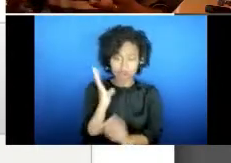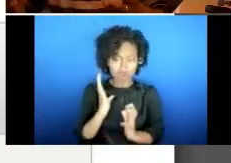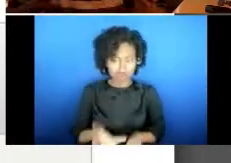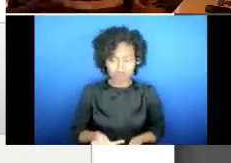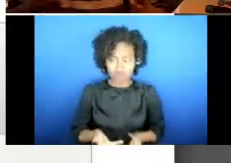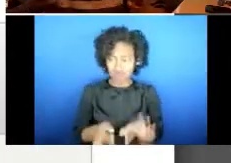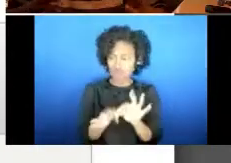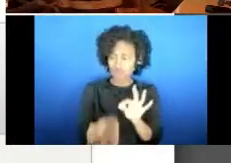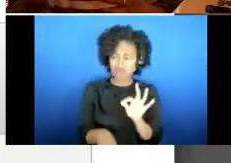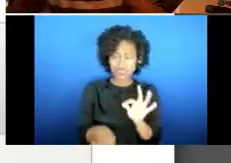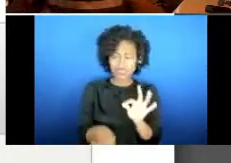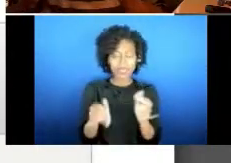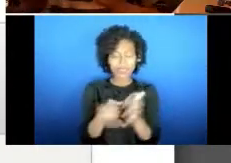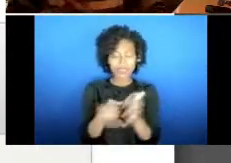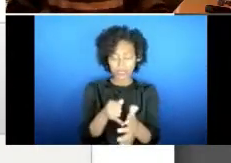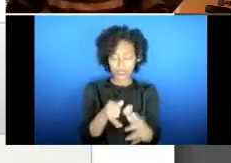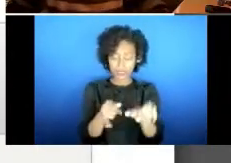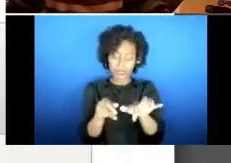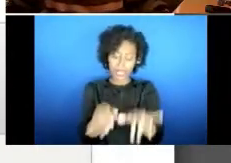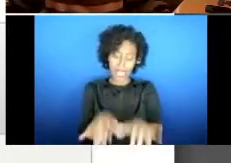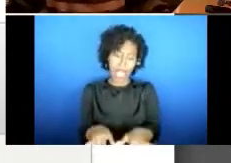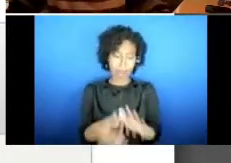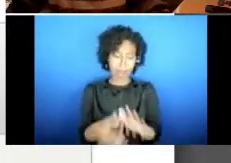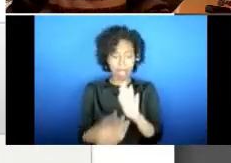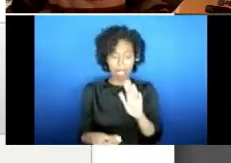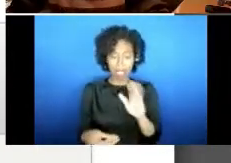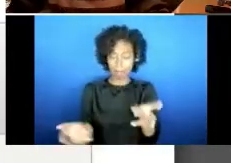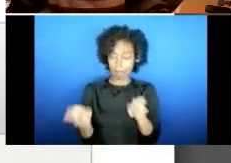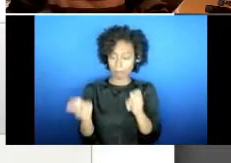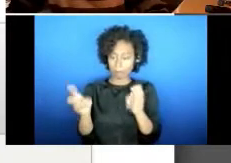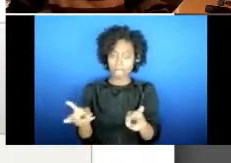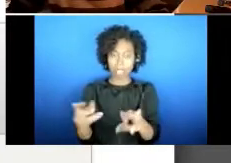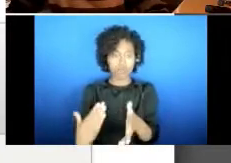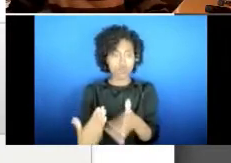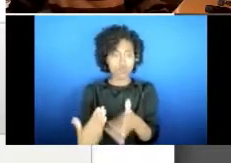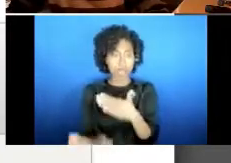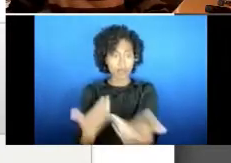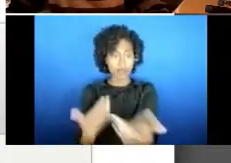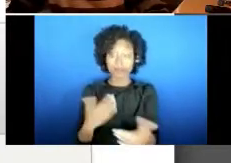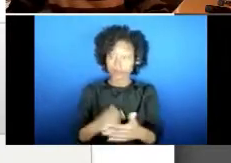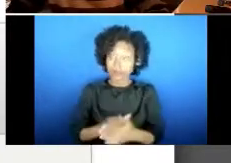content from somewhere else and put it in there and the toolbar you see there are some